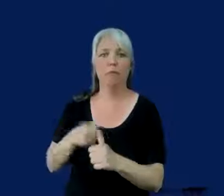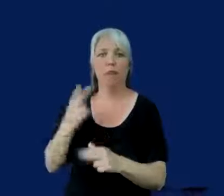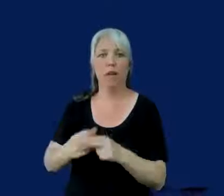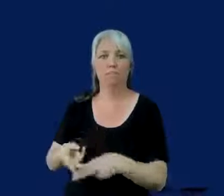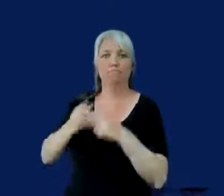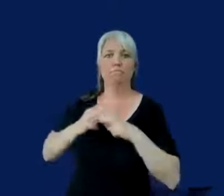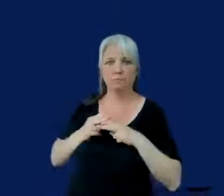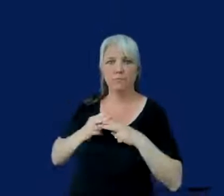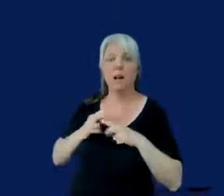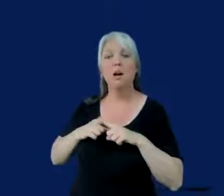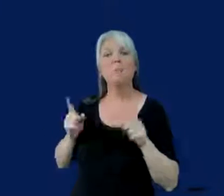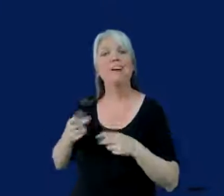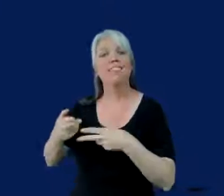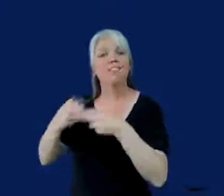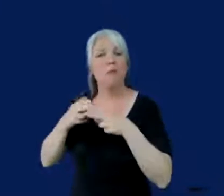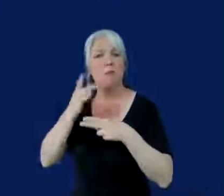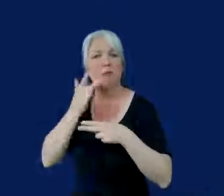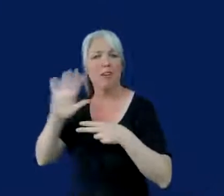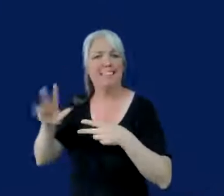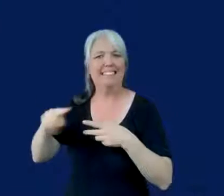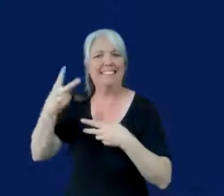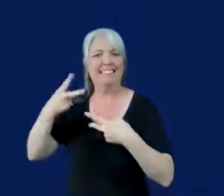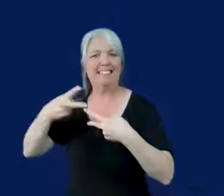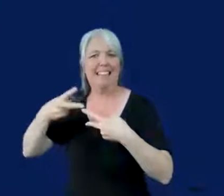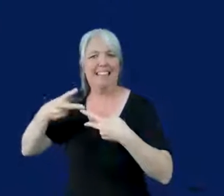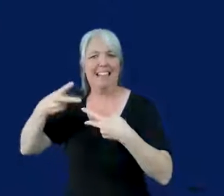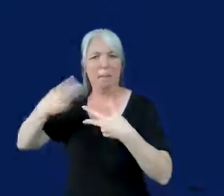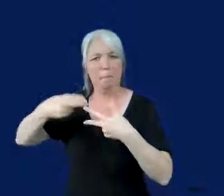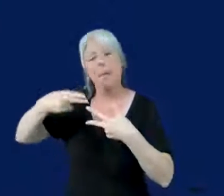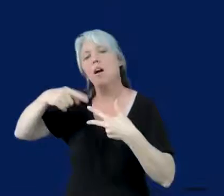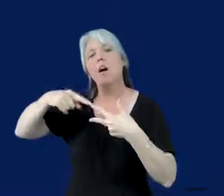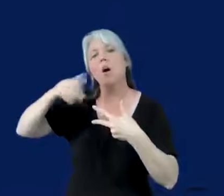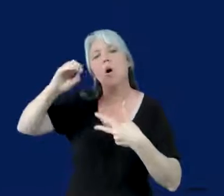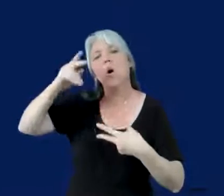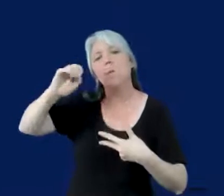But he calls me by my second name, Opal, because that was his mother’s name.